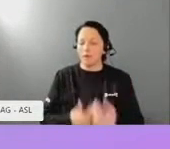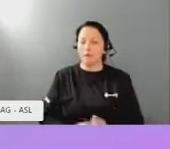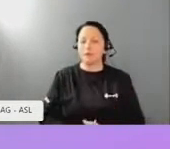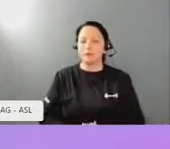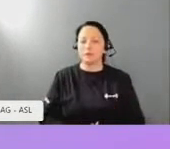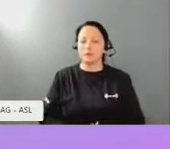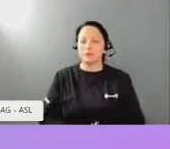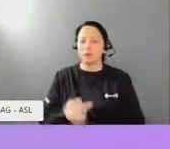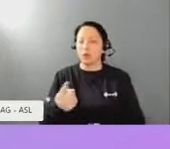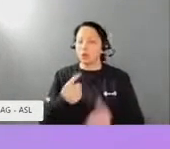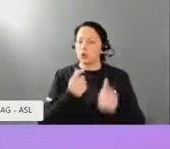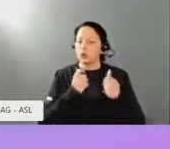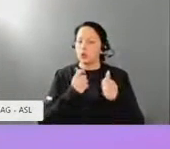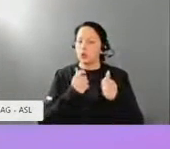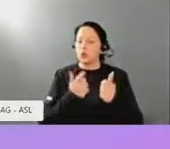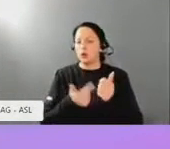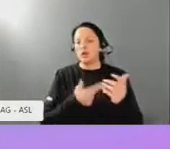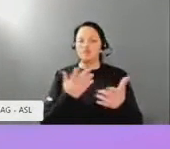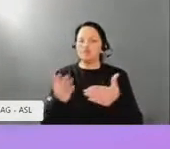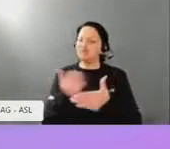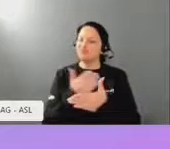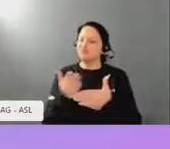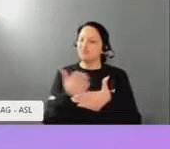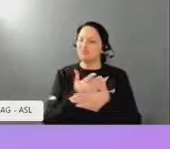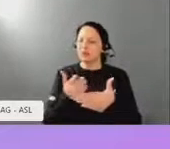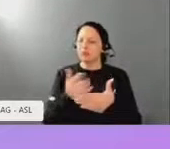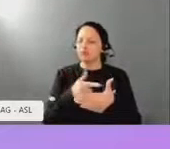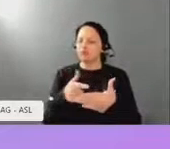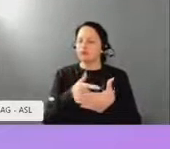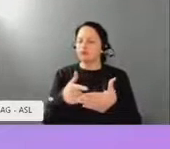numbers -- depending on the